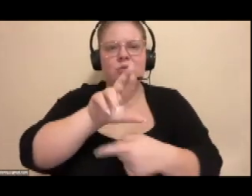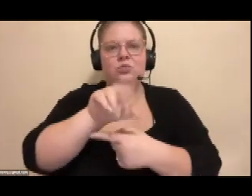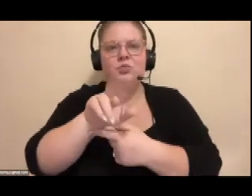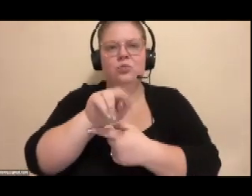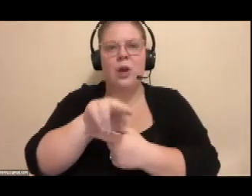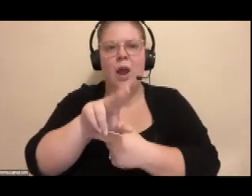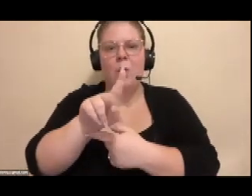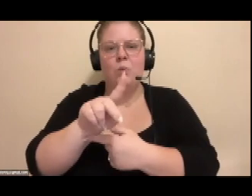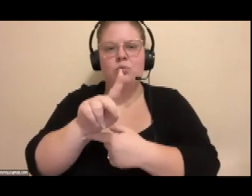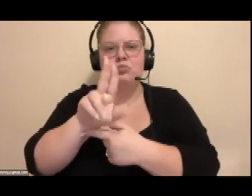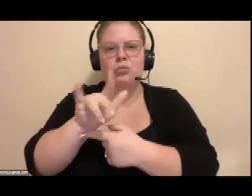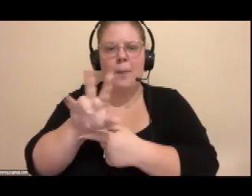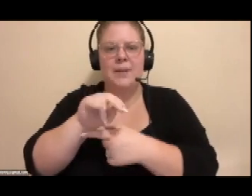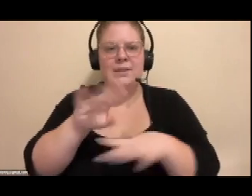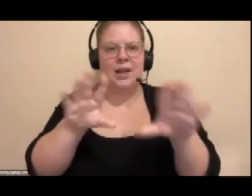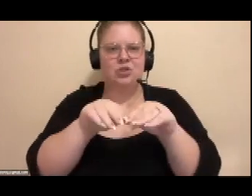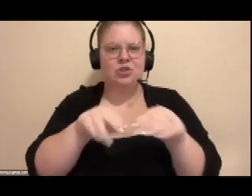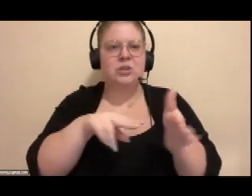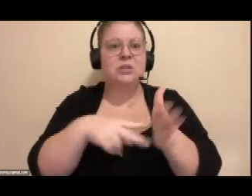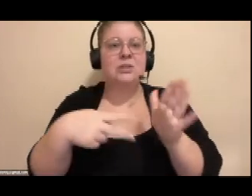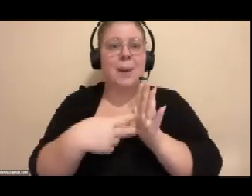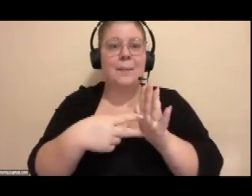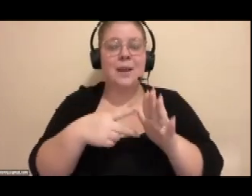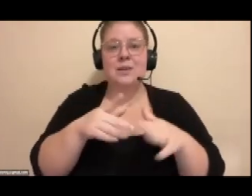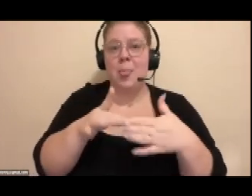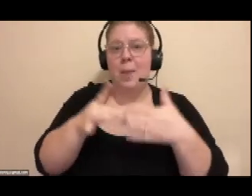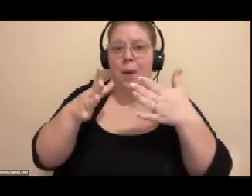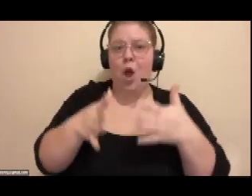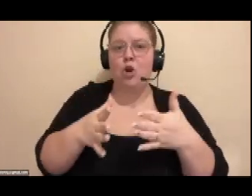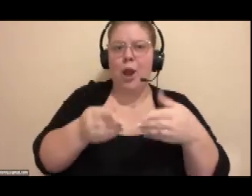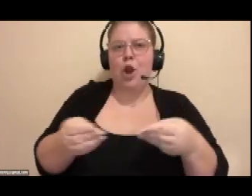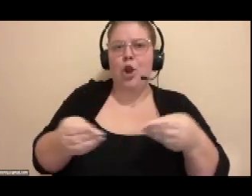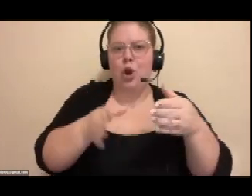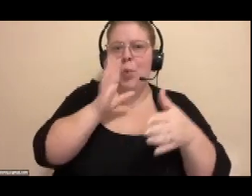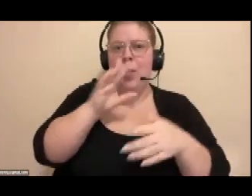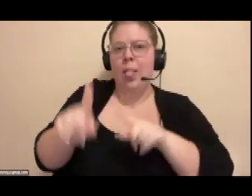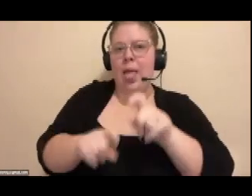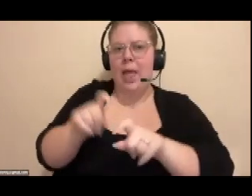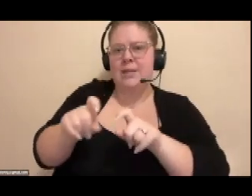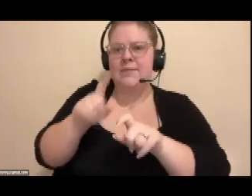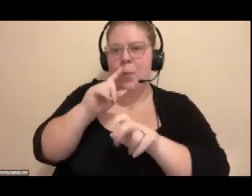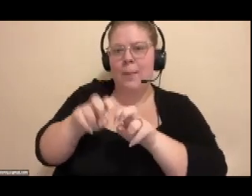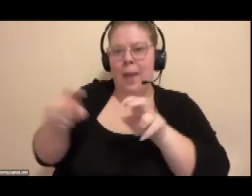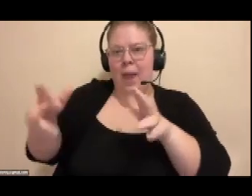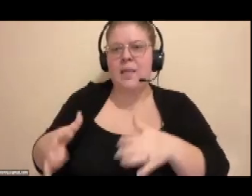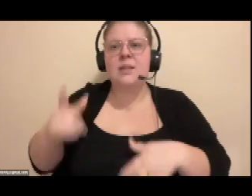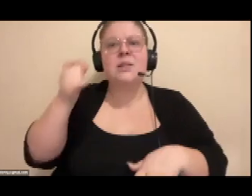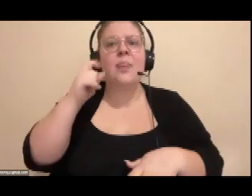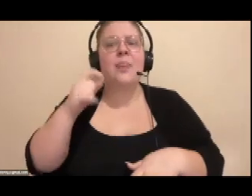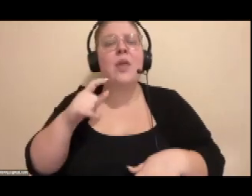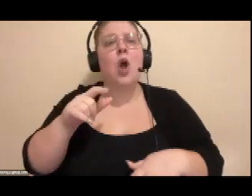a set of four questions to our panelists. The audience's mics will be on mute, but if you have questions,